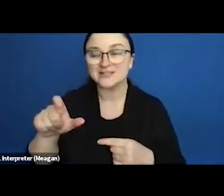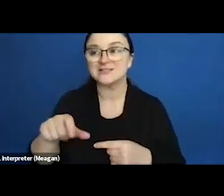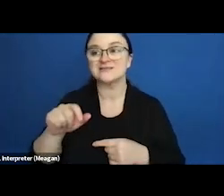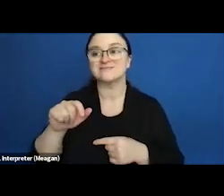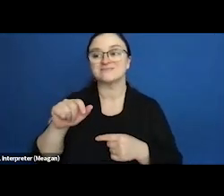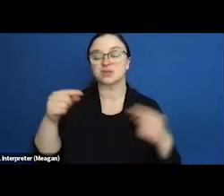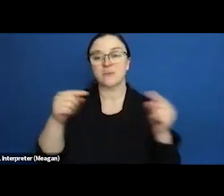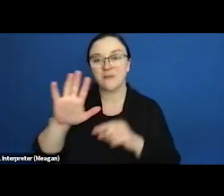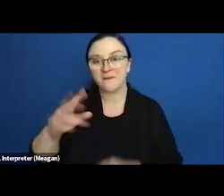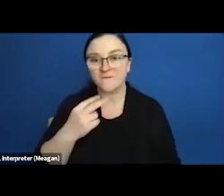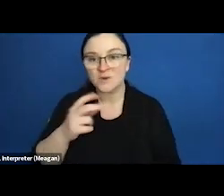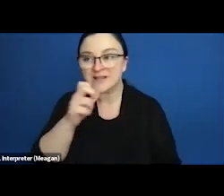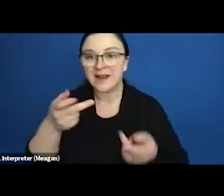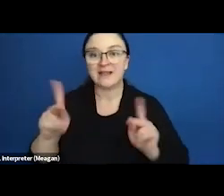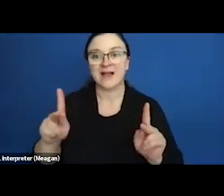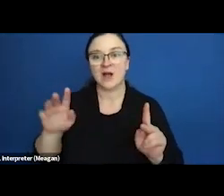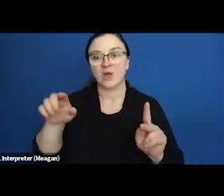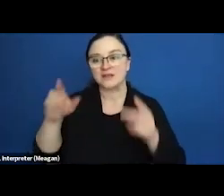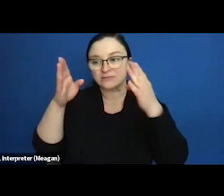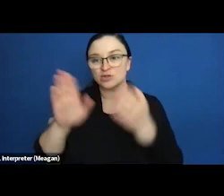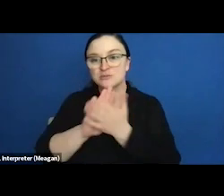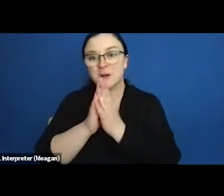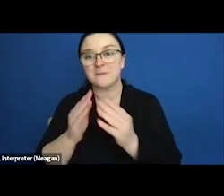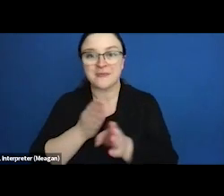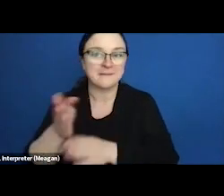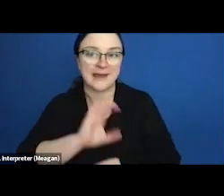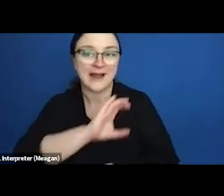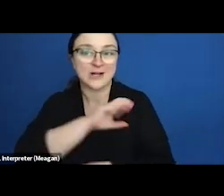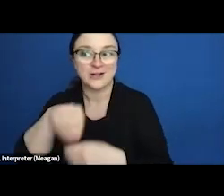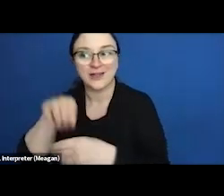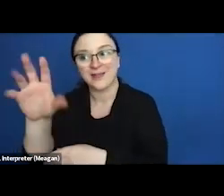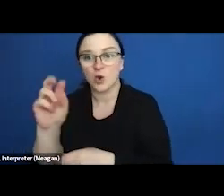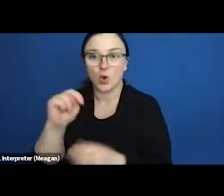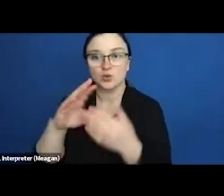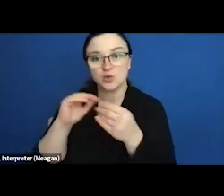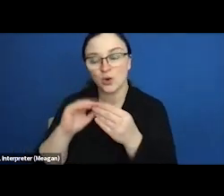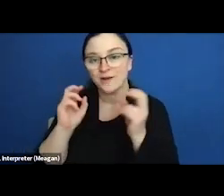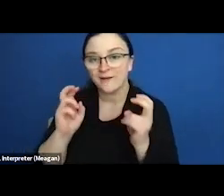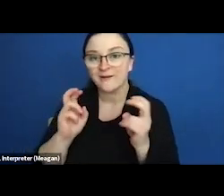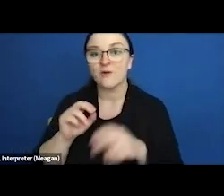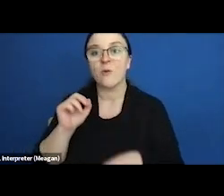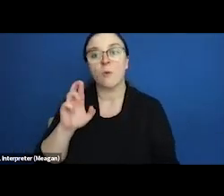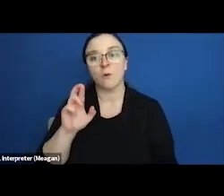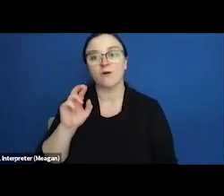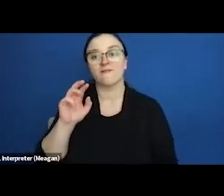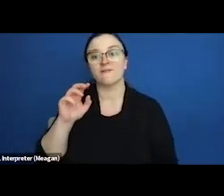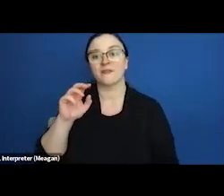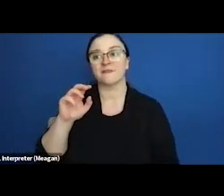kind of the main character in their story, if you will, or the person who's guiding their journey.